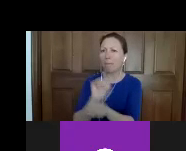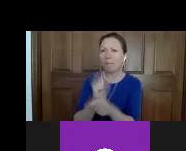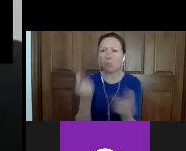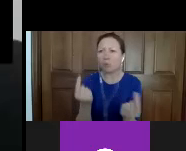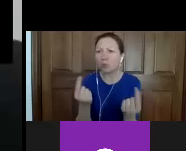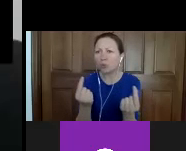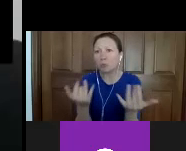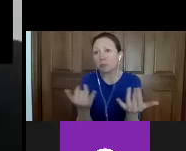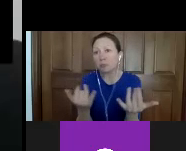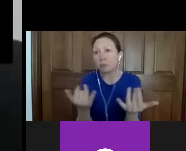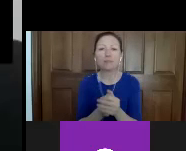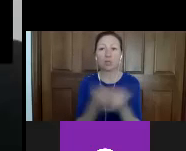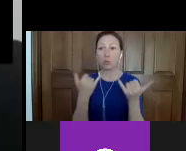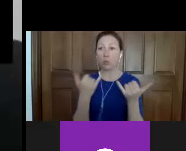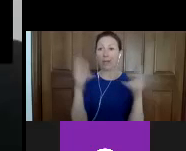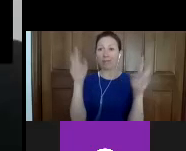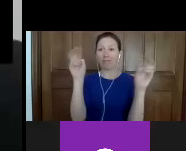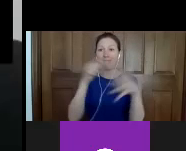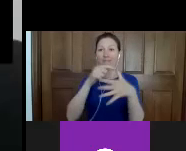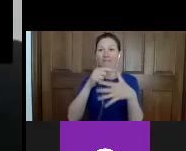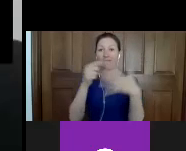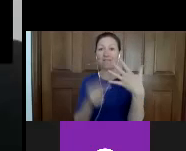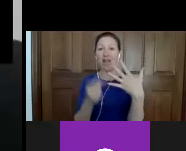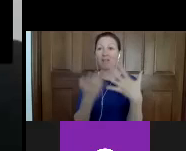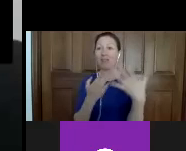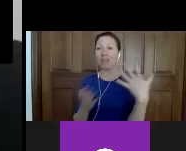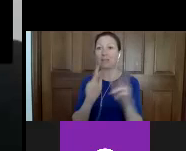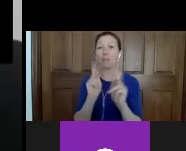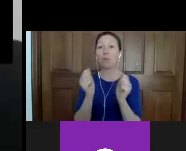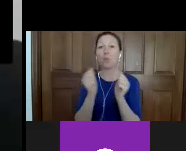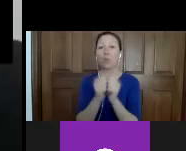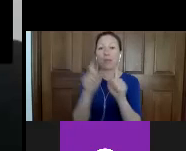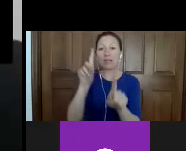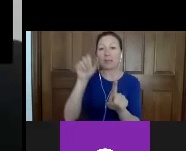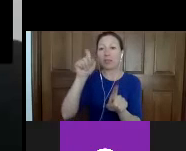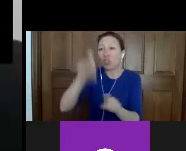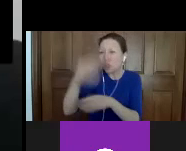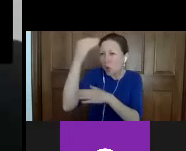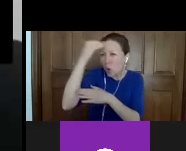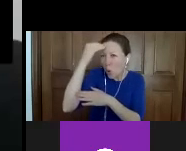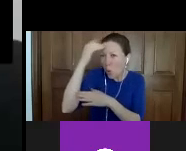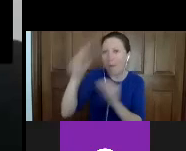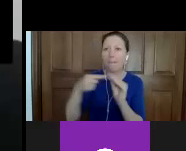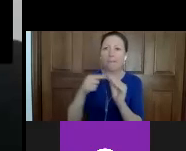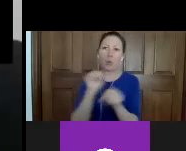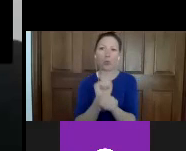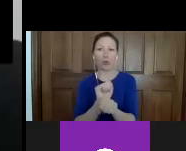is going to be five things people with disabilities should know about work, and this is for, if